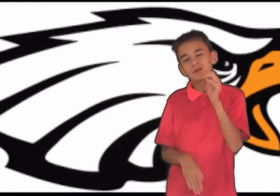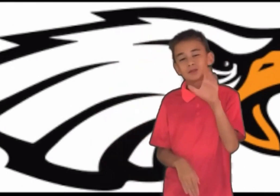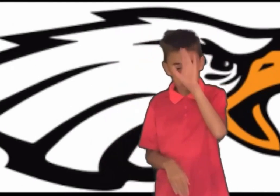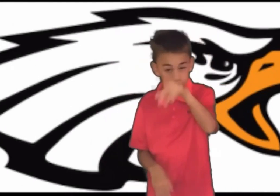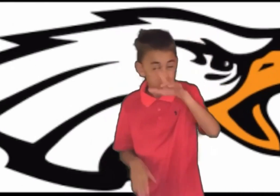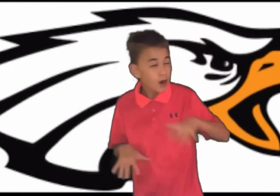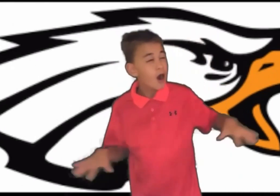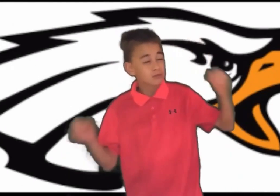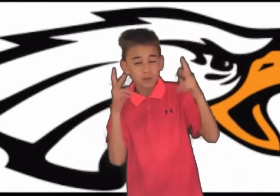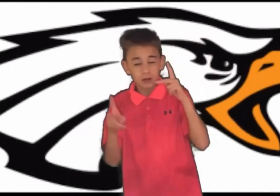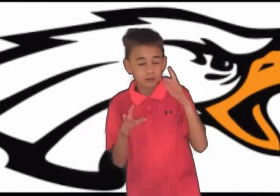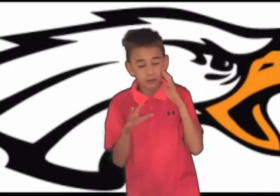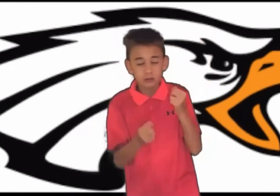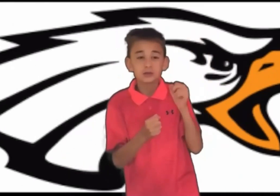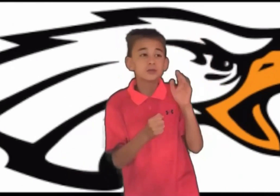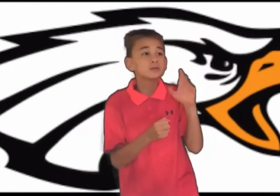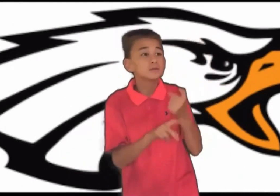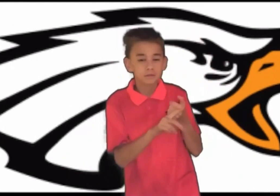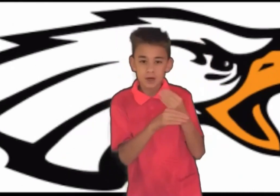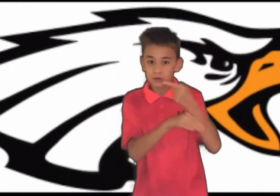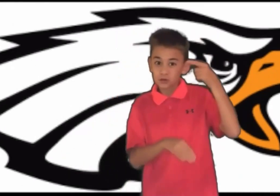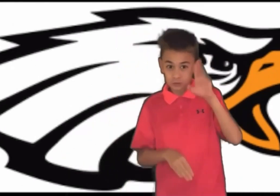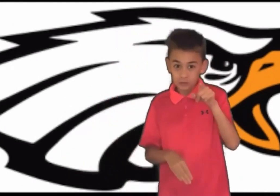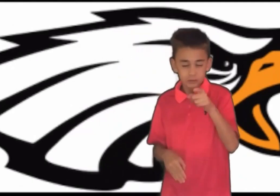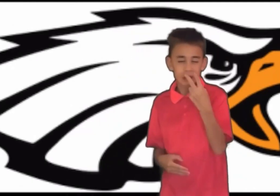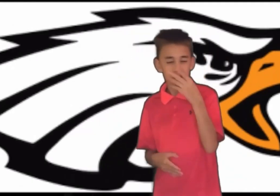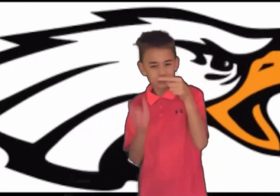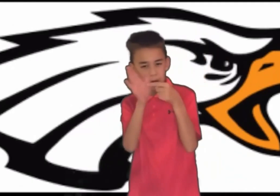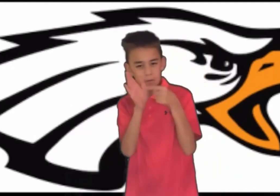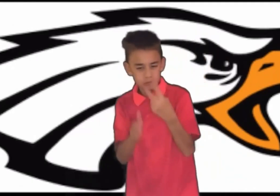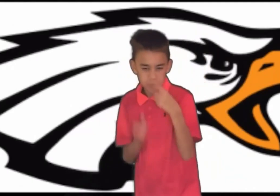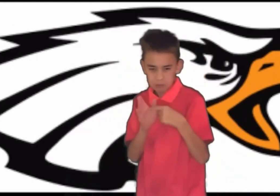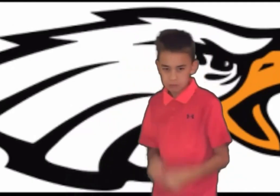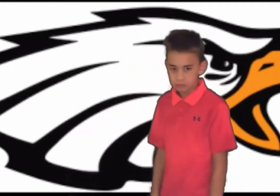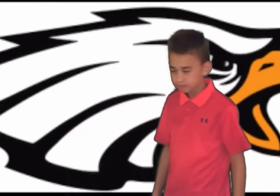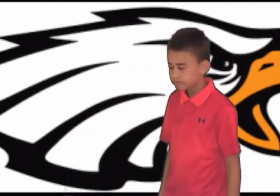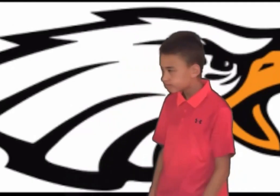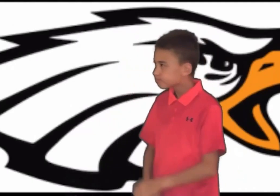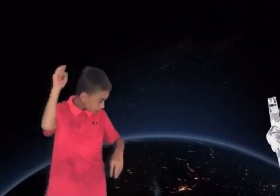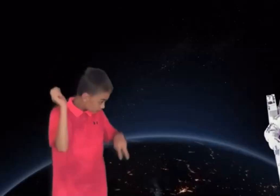Did you know? There are so many people whose favorite subject is math. I will show you two examples.